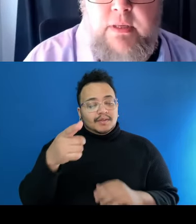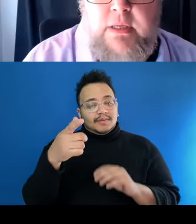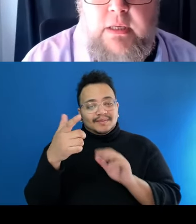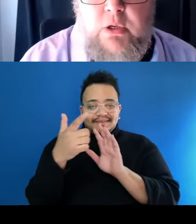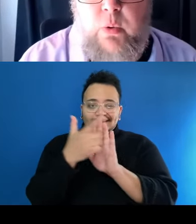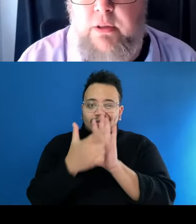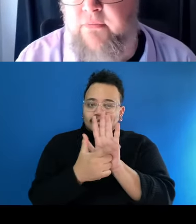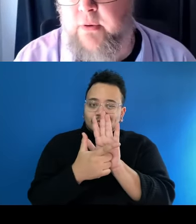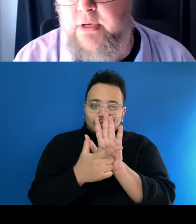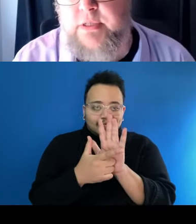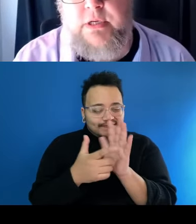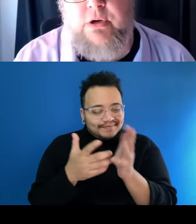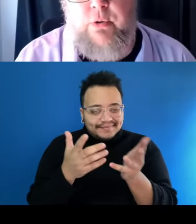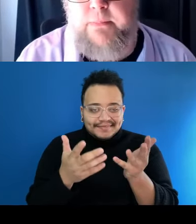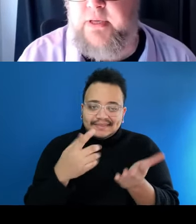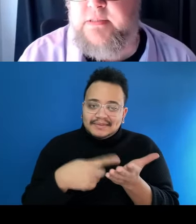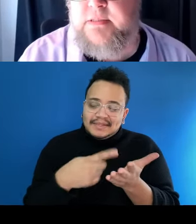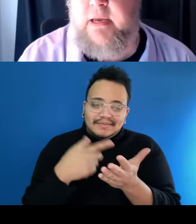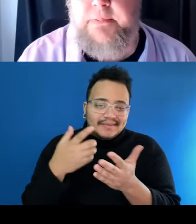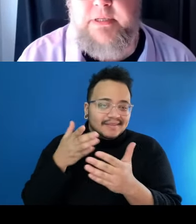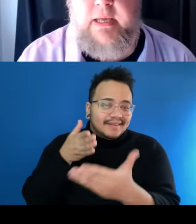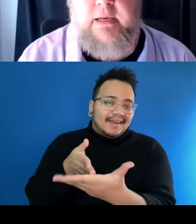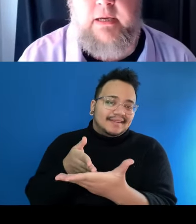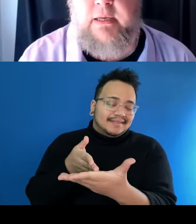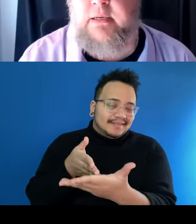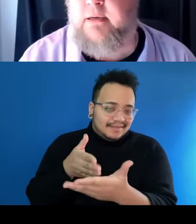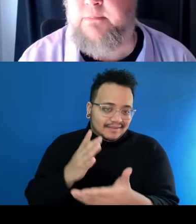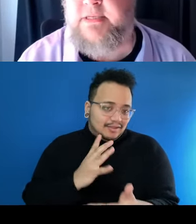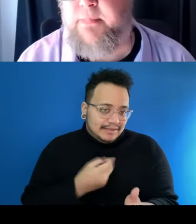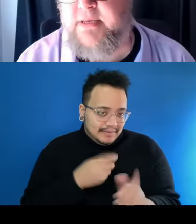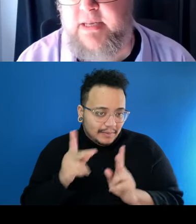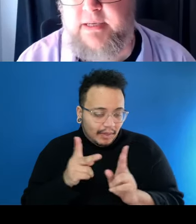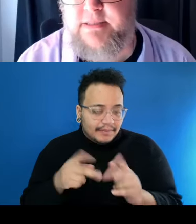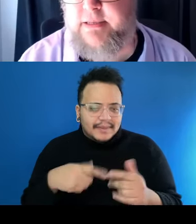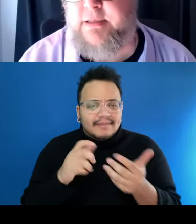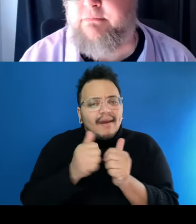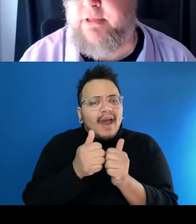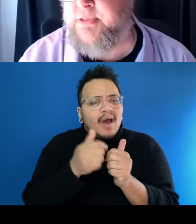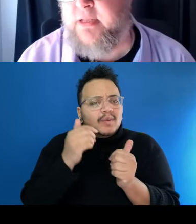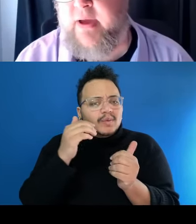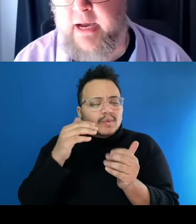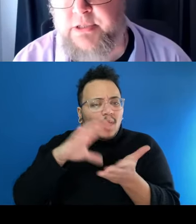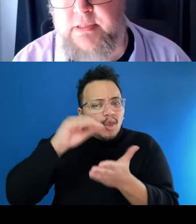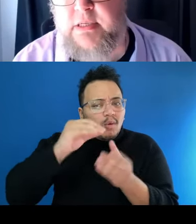The Equality Federation is a great place to stay up to date on state by state legislative actions,